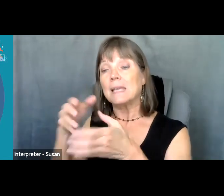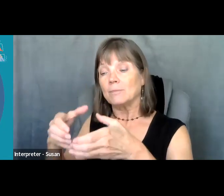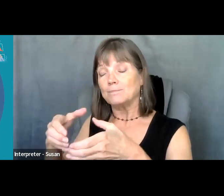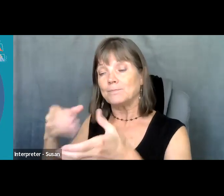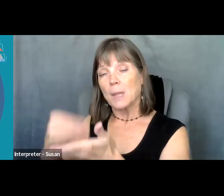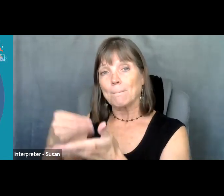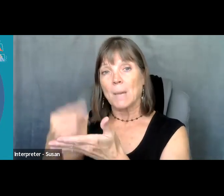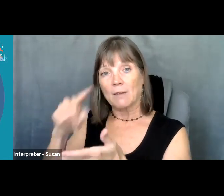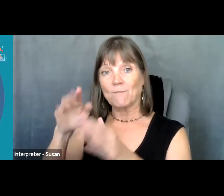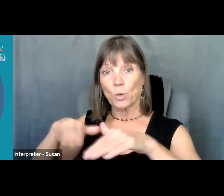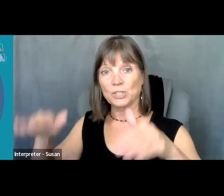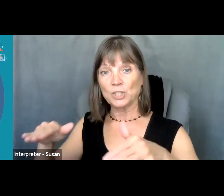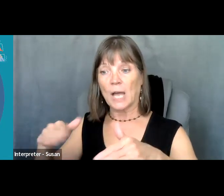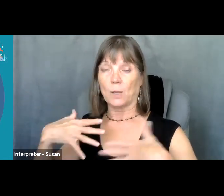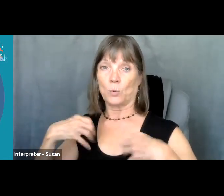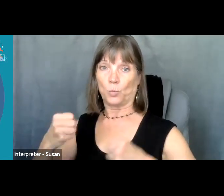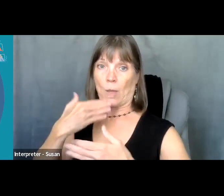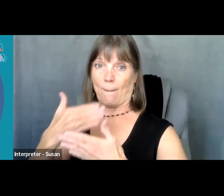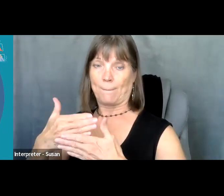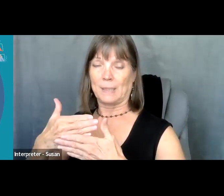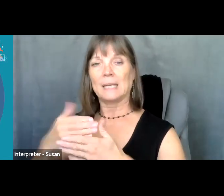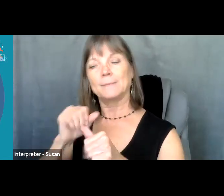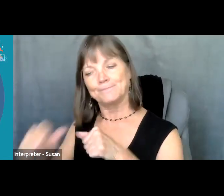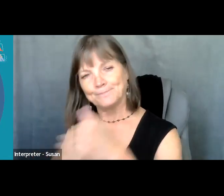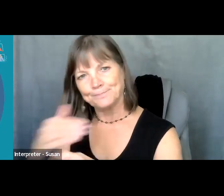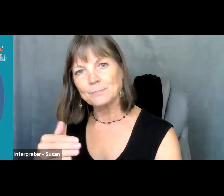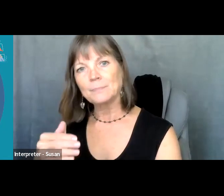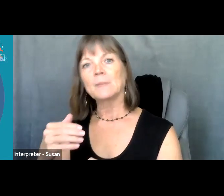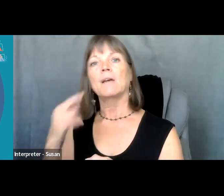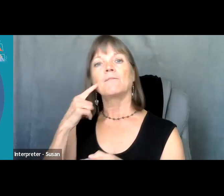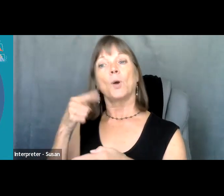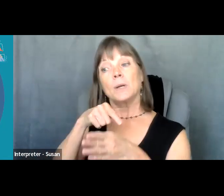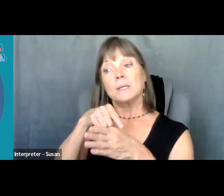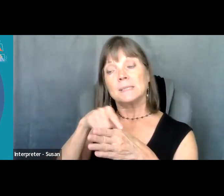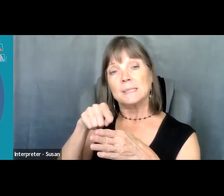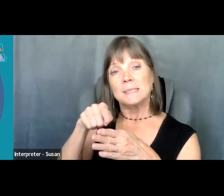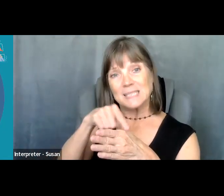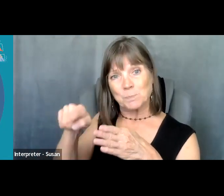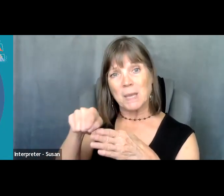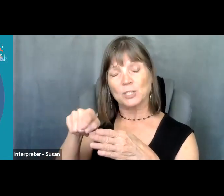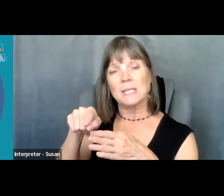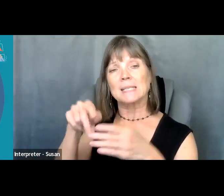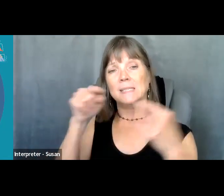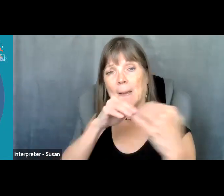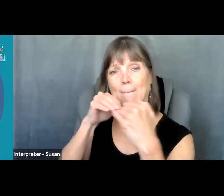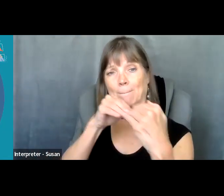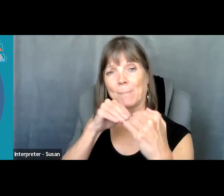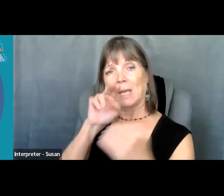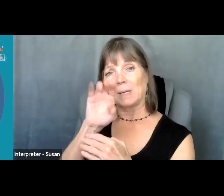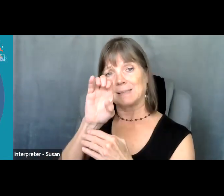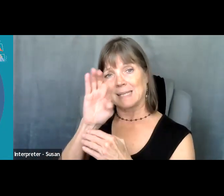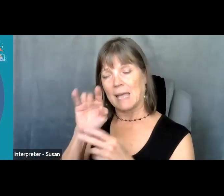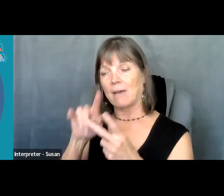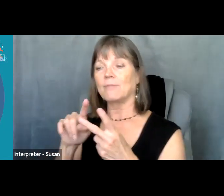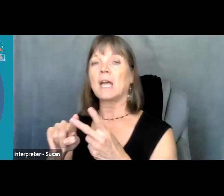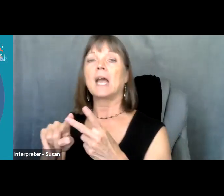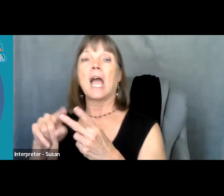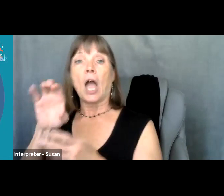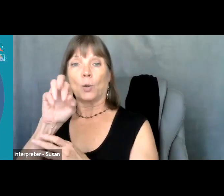Kelly Crosbie (she/her): ah family models of peer support to specialized Prtf services that we need here in state to crisis, stabilization beds and crisis facilities.